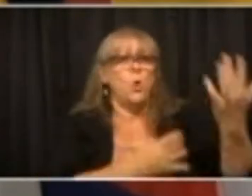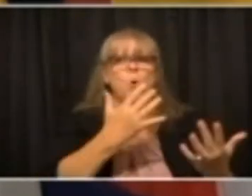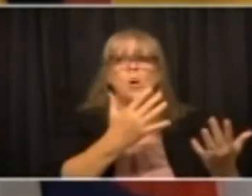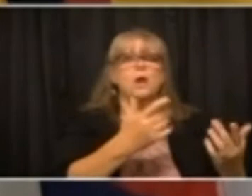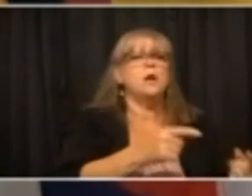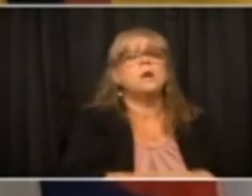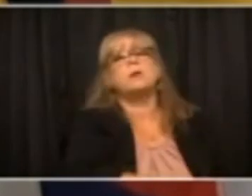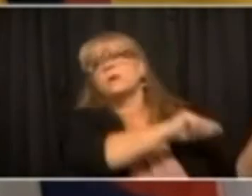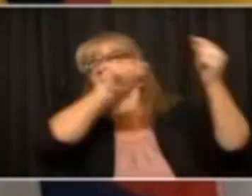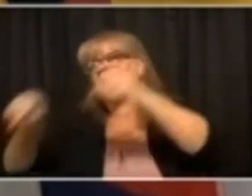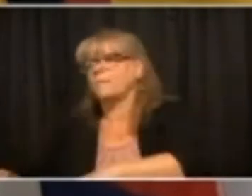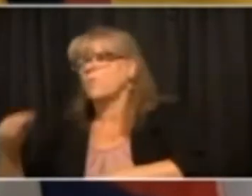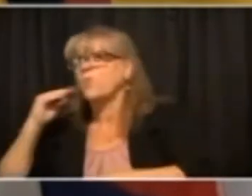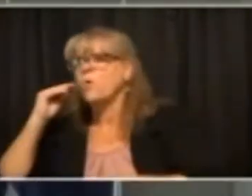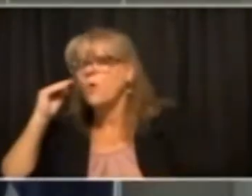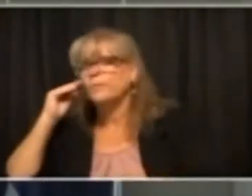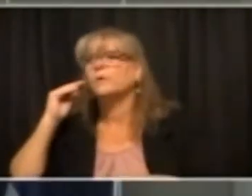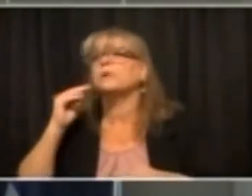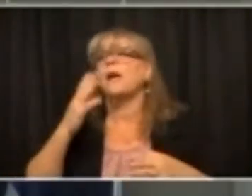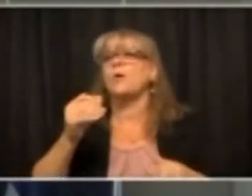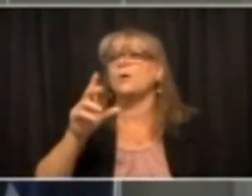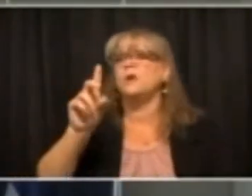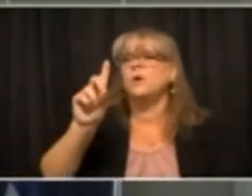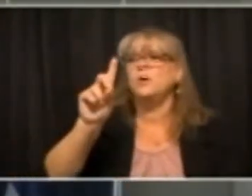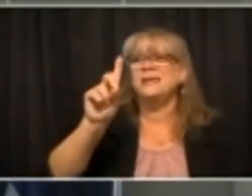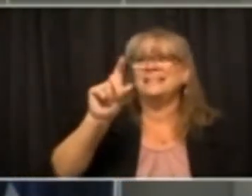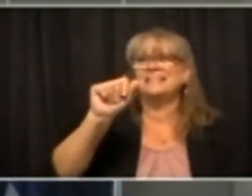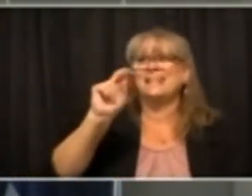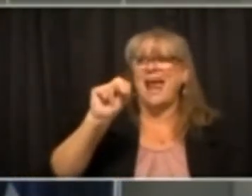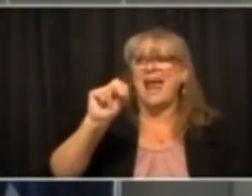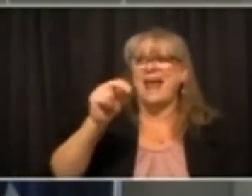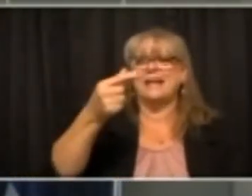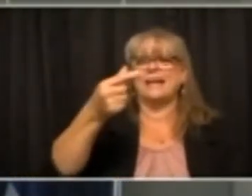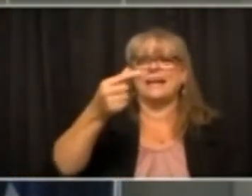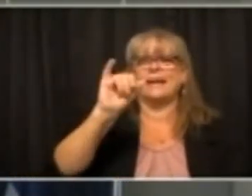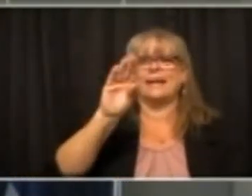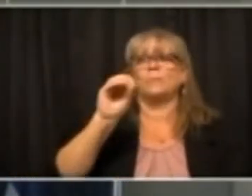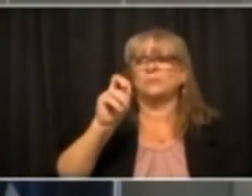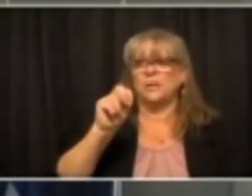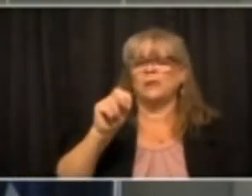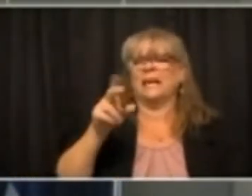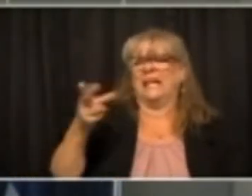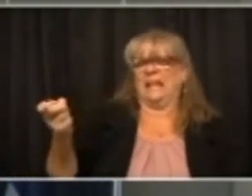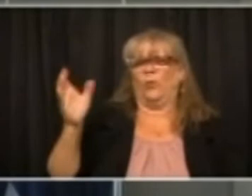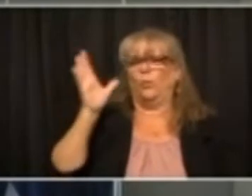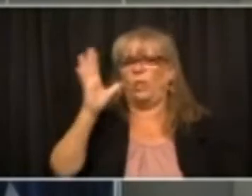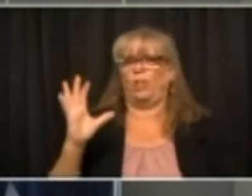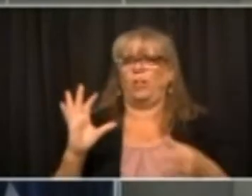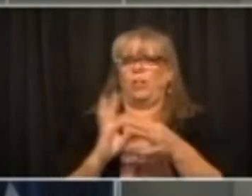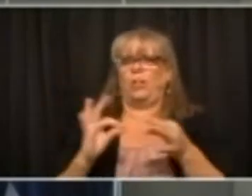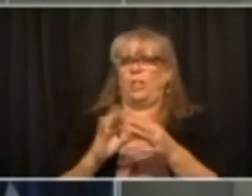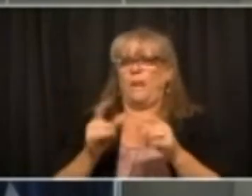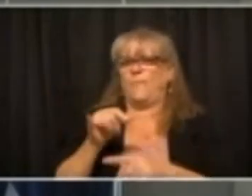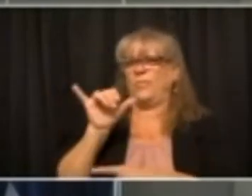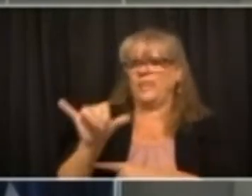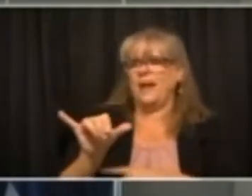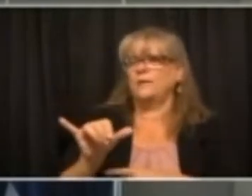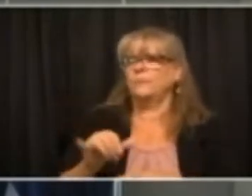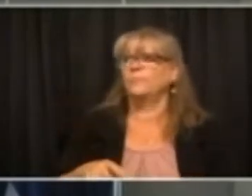department of natural resources thank you governor and thank you for your leadership on your efforts coordinating the response